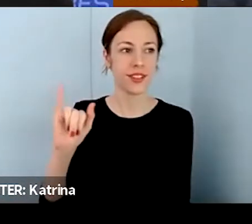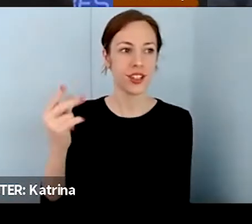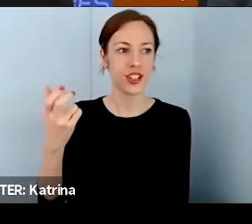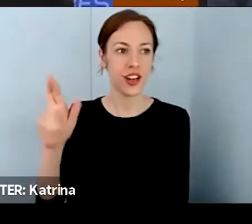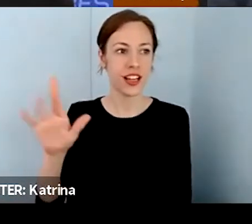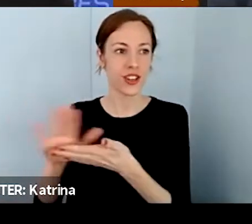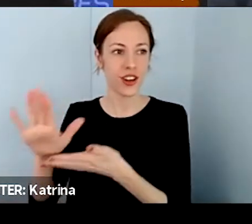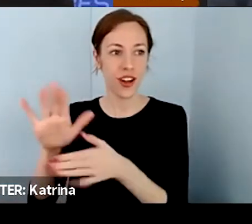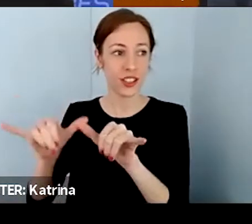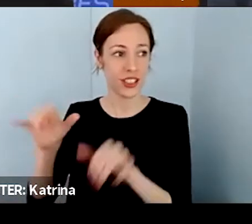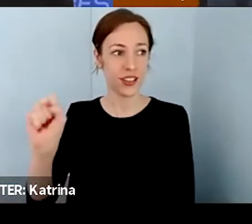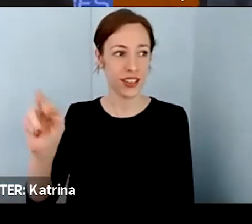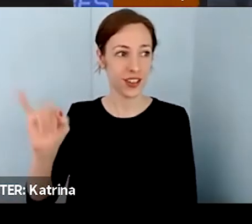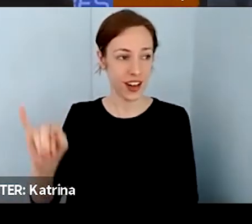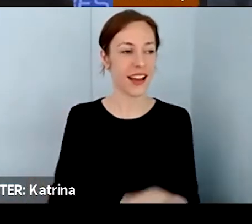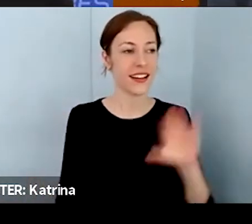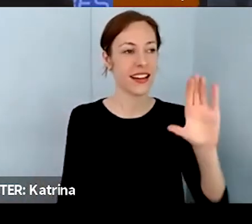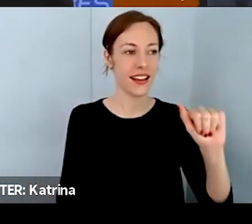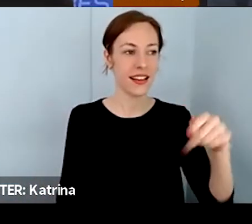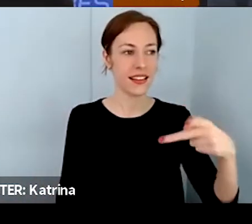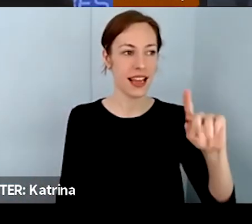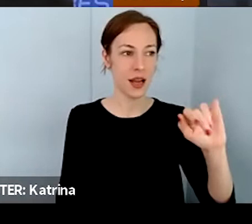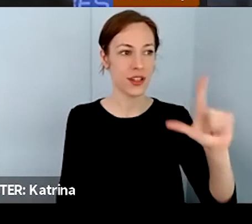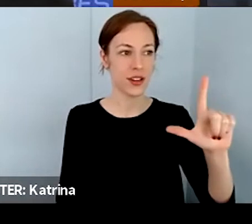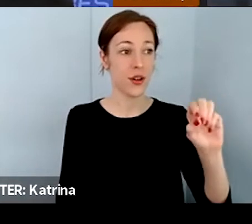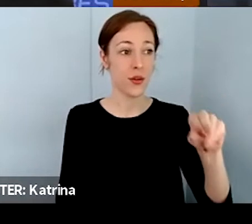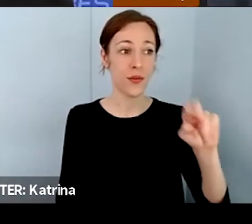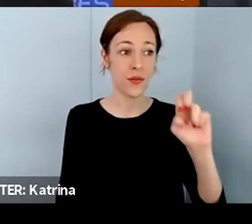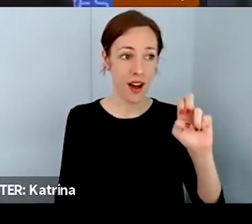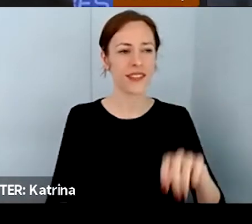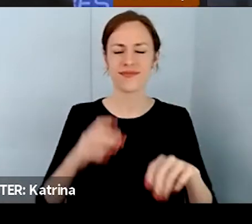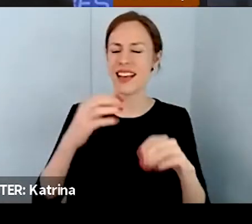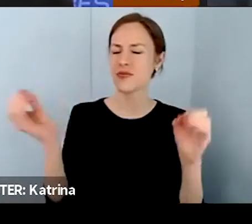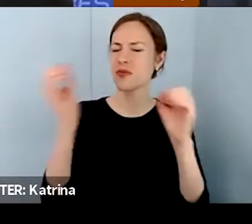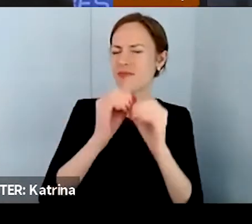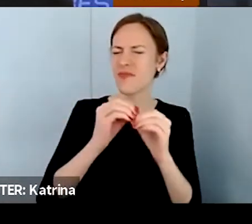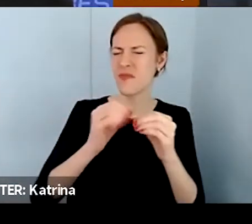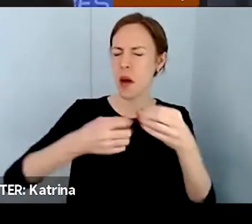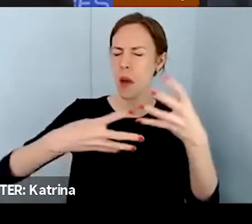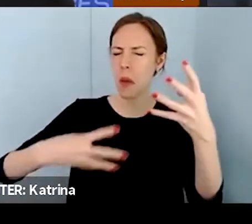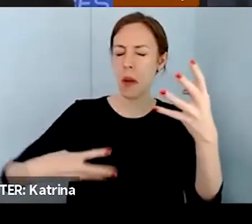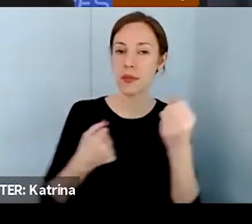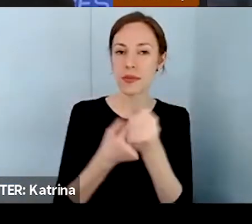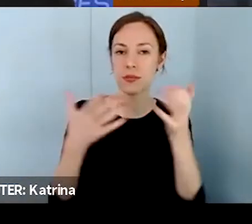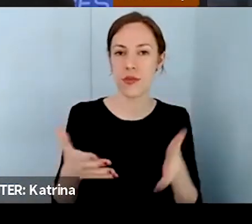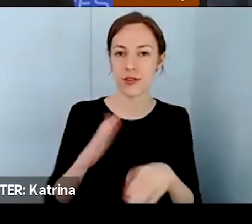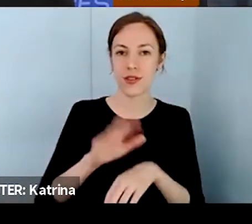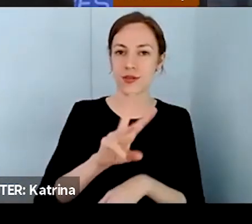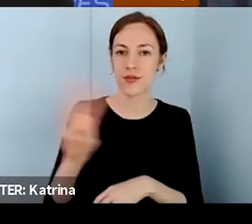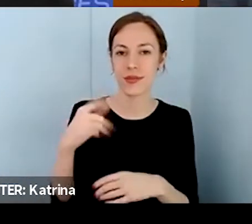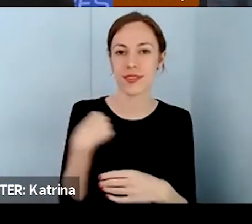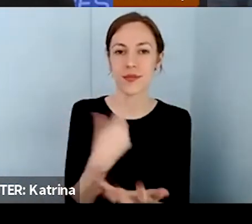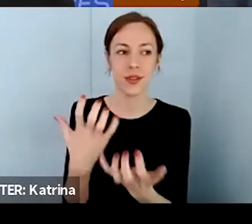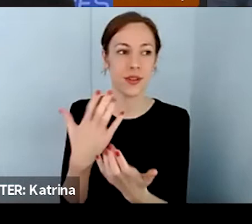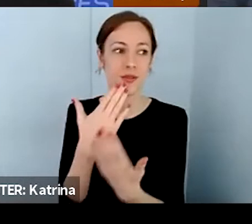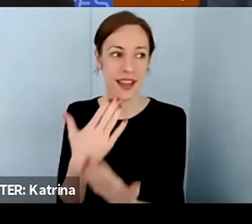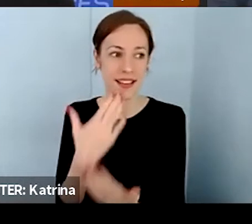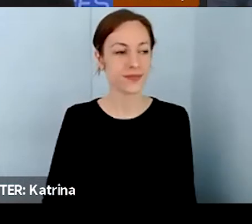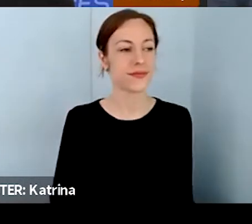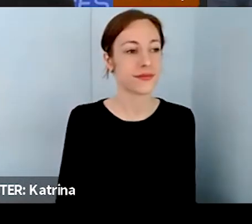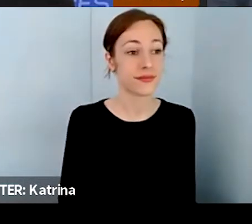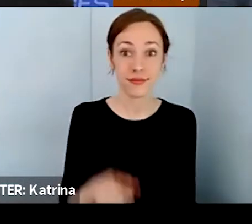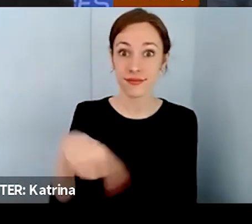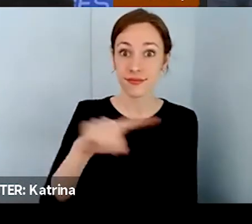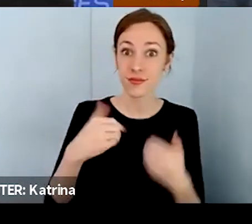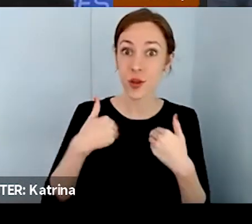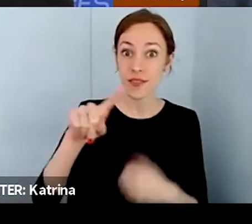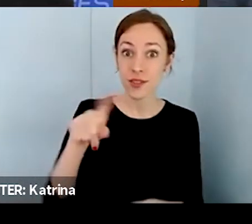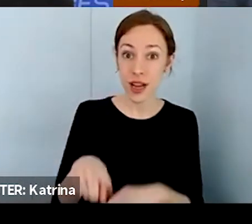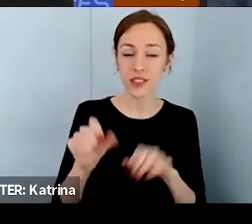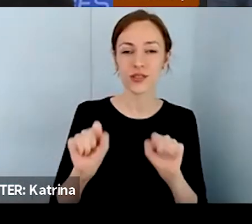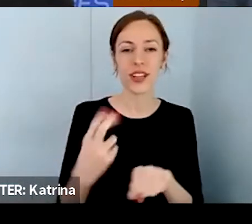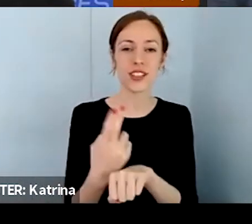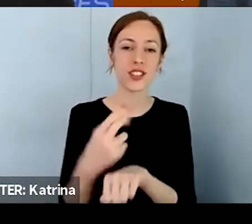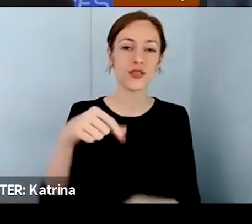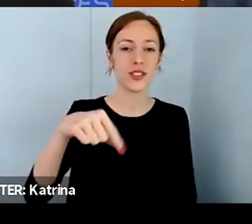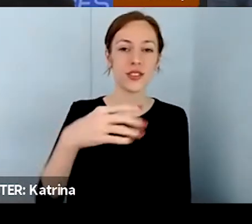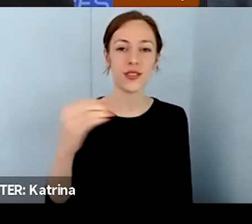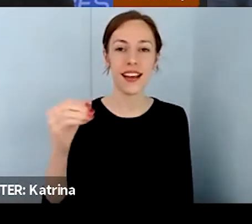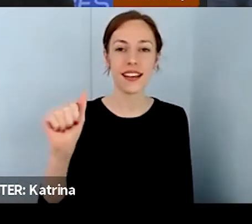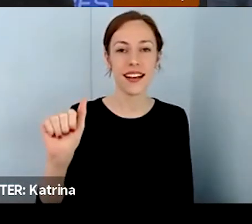We have a long list of non financial co sponsors, you can see in our website. We also want to think, to ask a question you can use the q amp a box. We will go through the questions at the end of the talk.